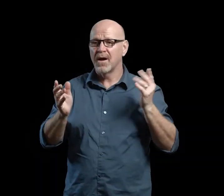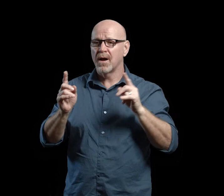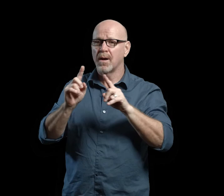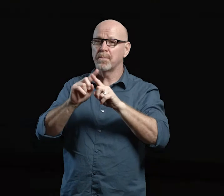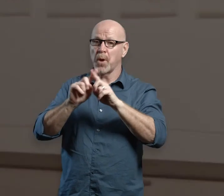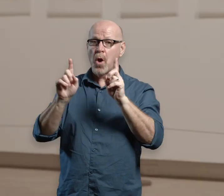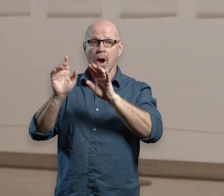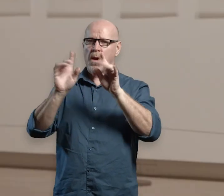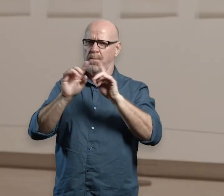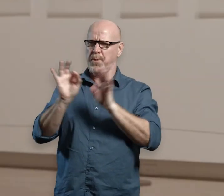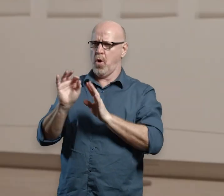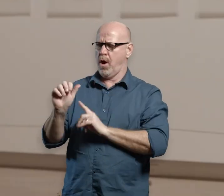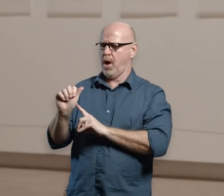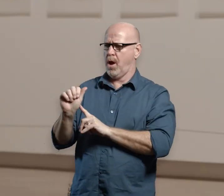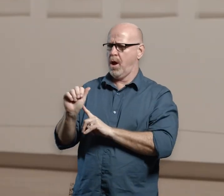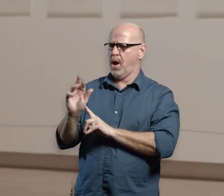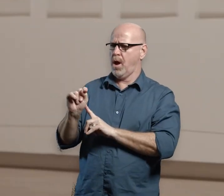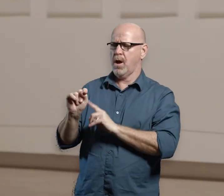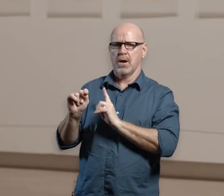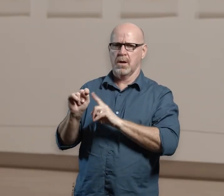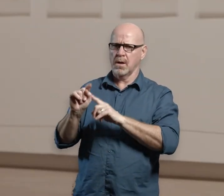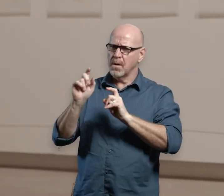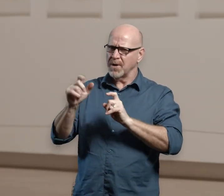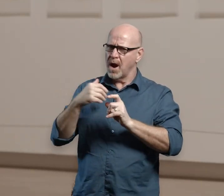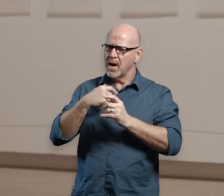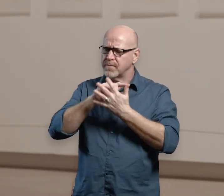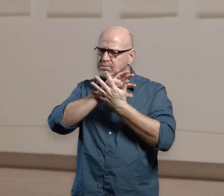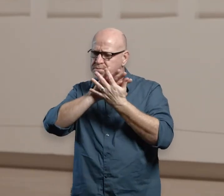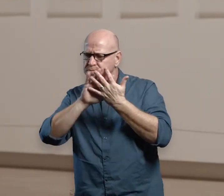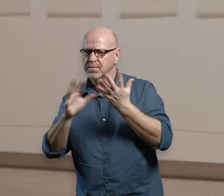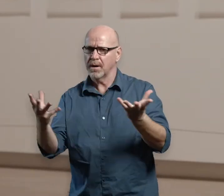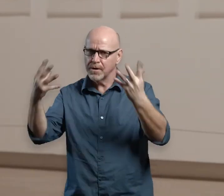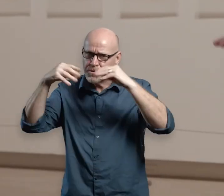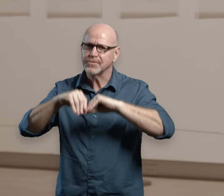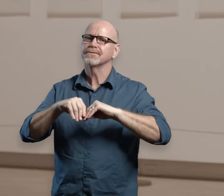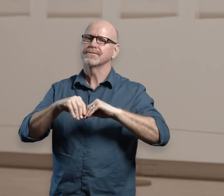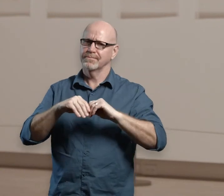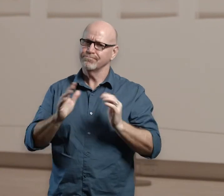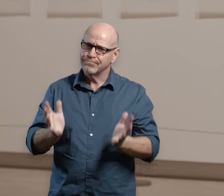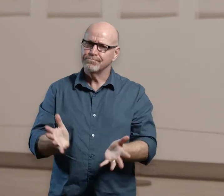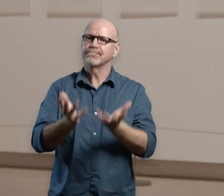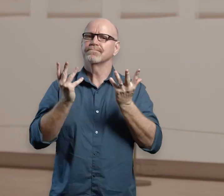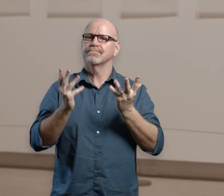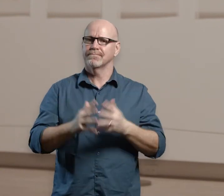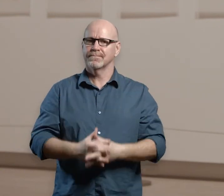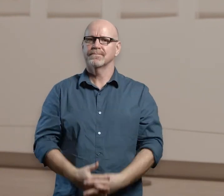I think that it’s my political responsibility to know as much of the experience of people